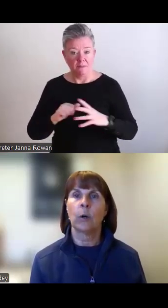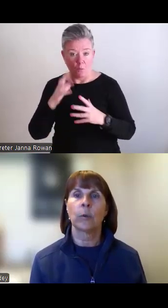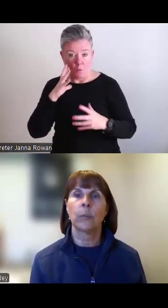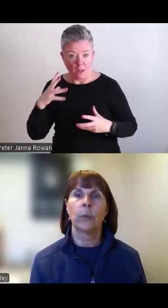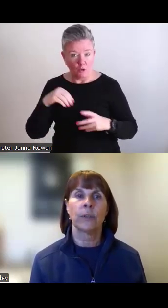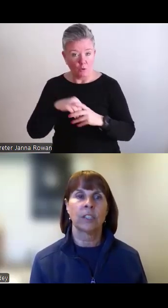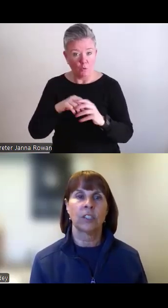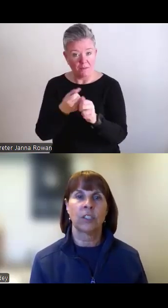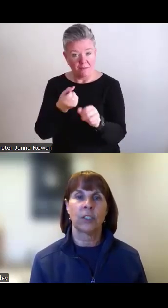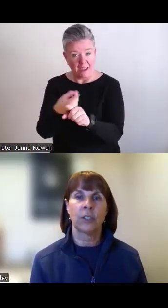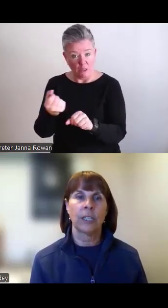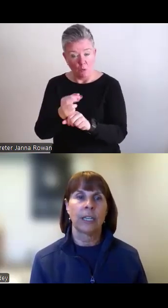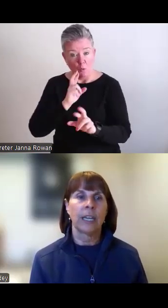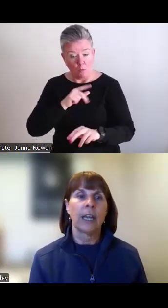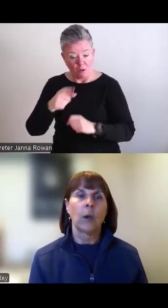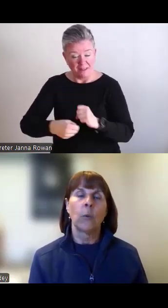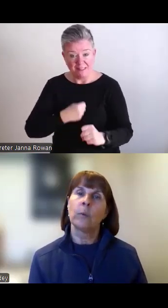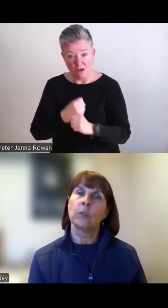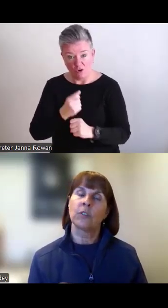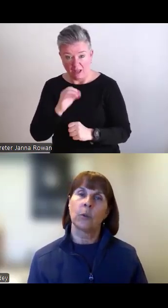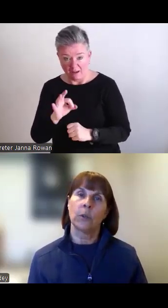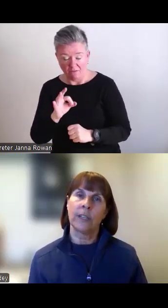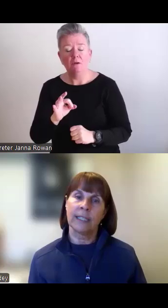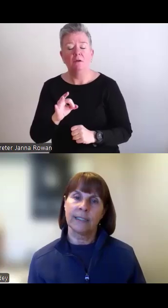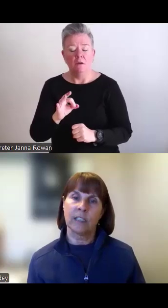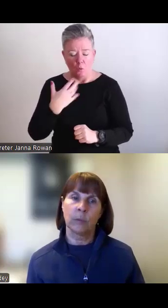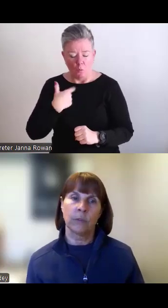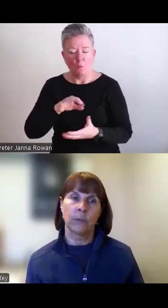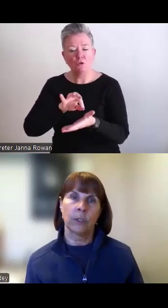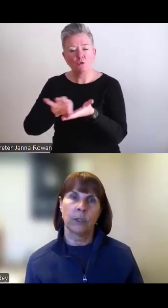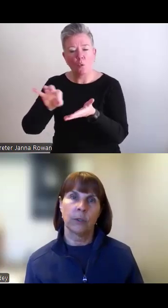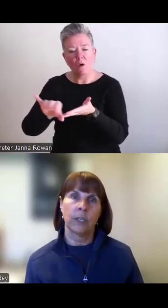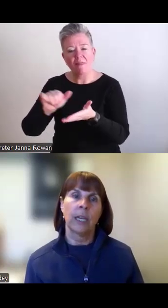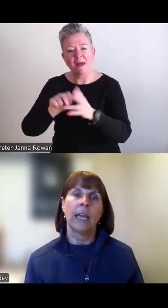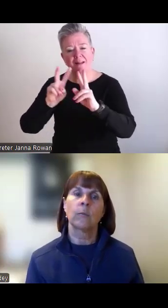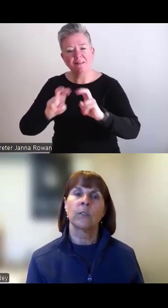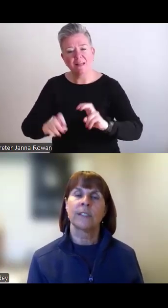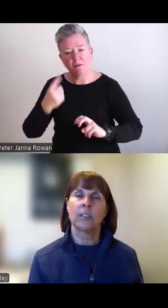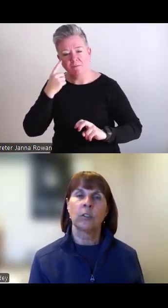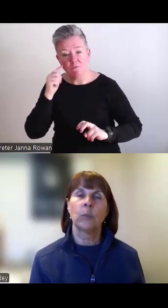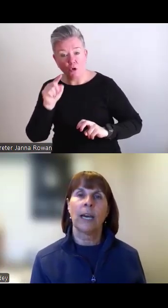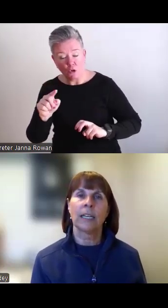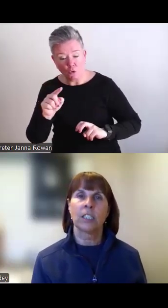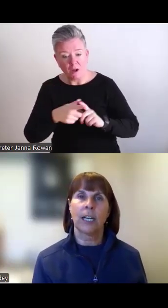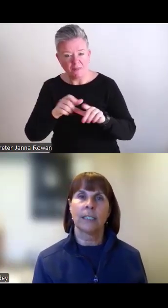annual report this year, we will score that assessment for you and we'll send you back a